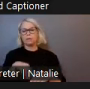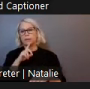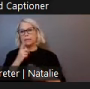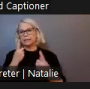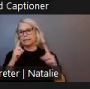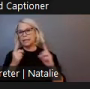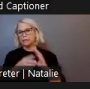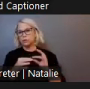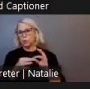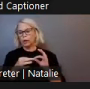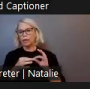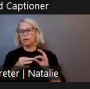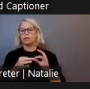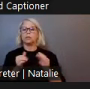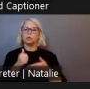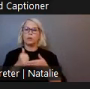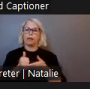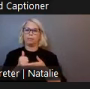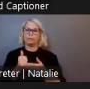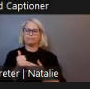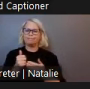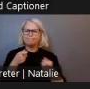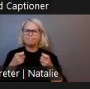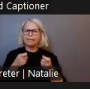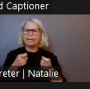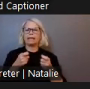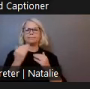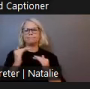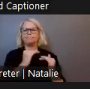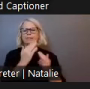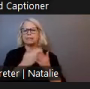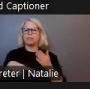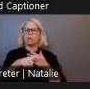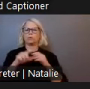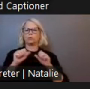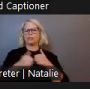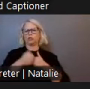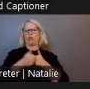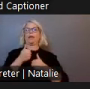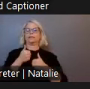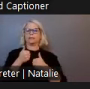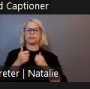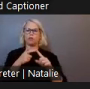and school districts also note that there is an office providing information and that